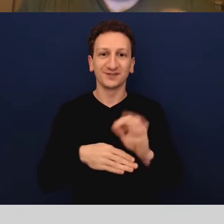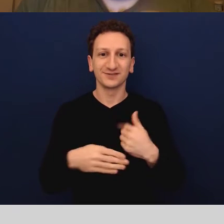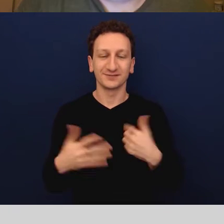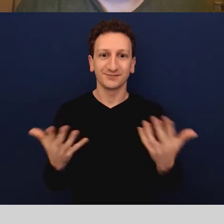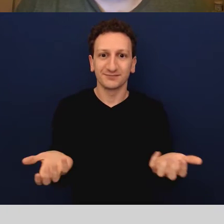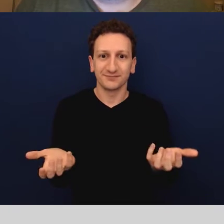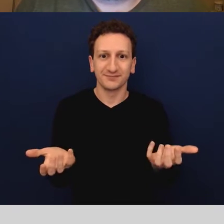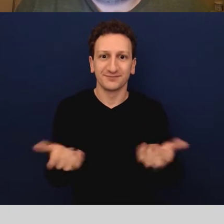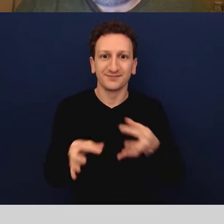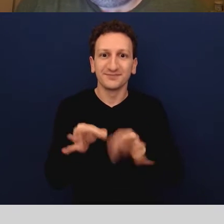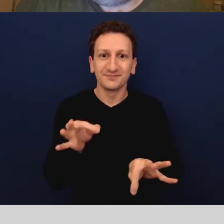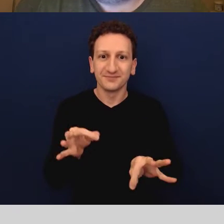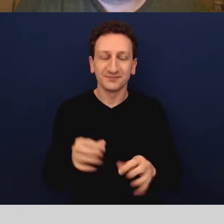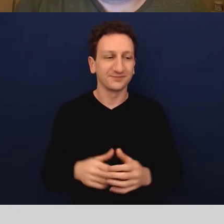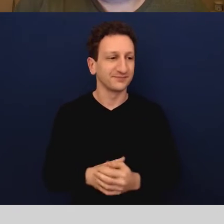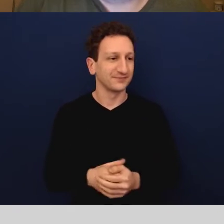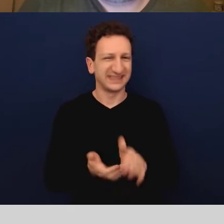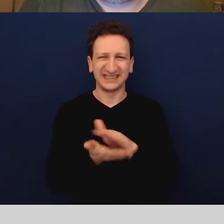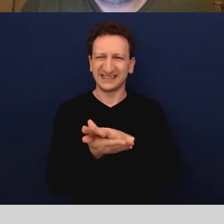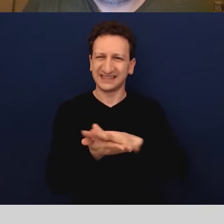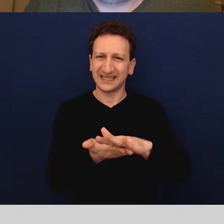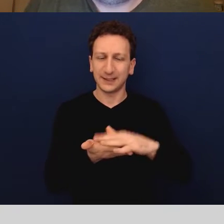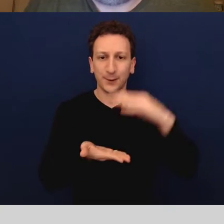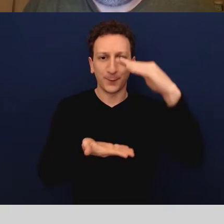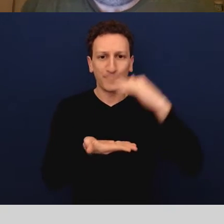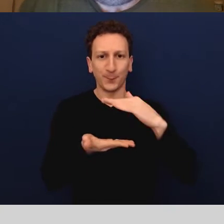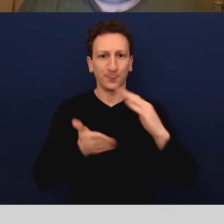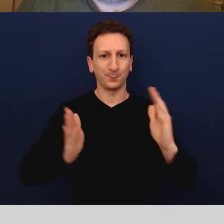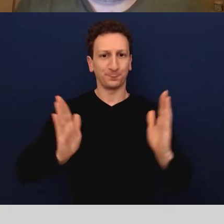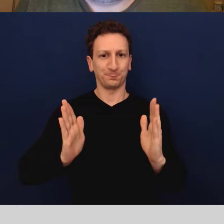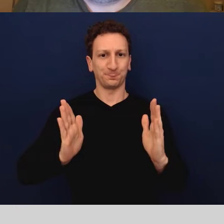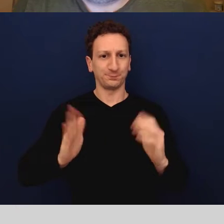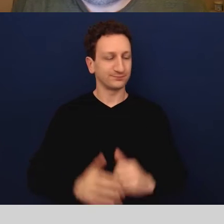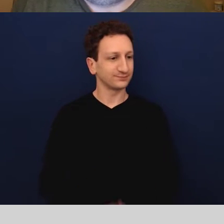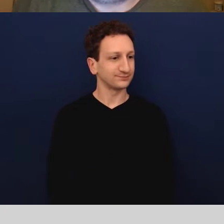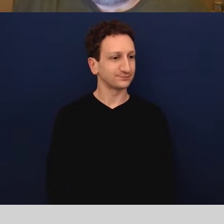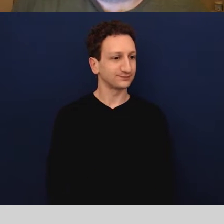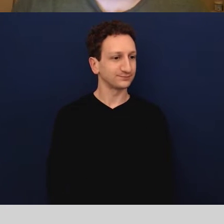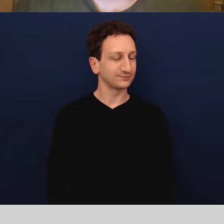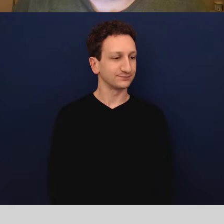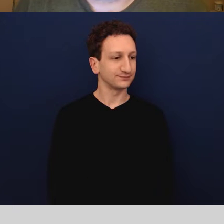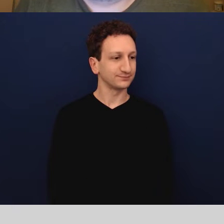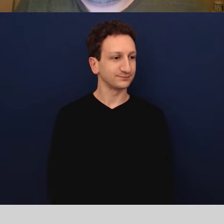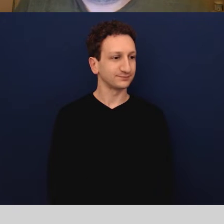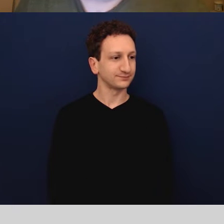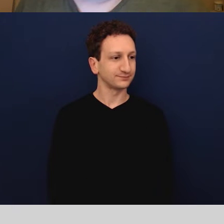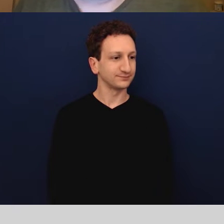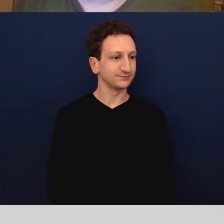So let's put it in here and with a little bit of gang, a little bit of improvisation,